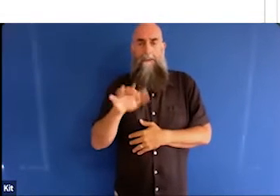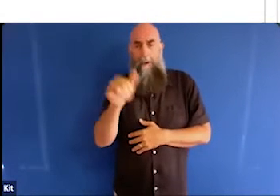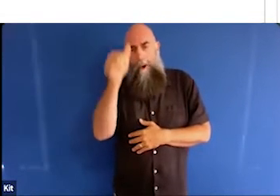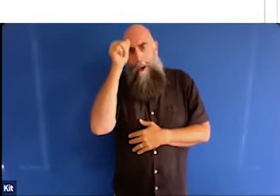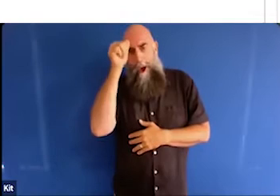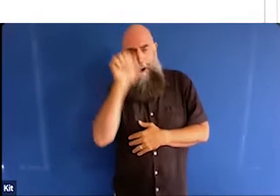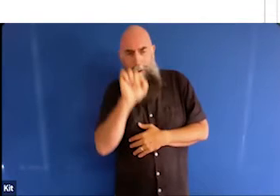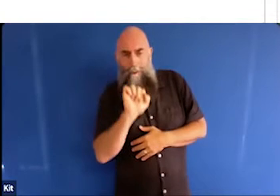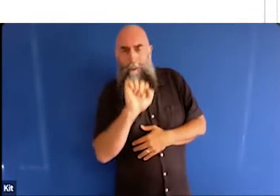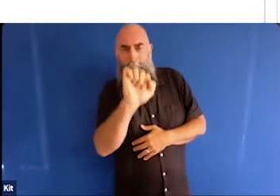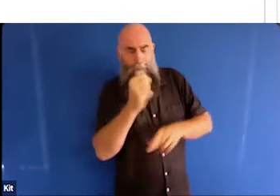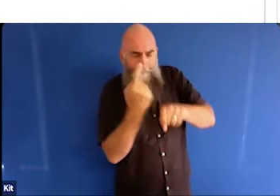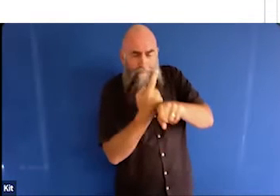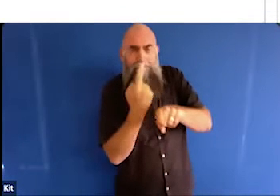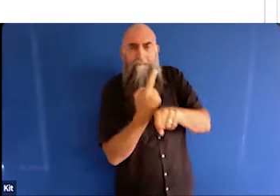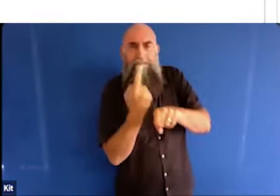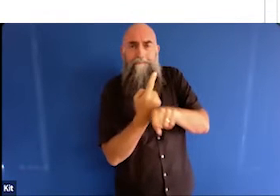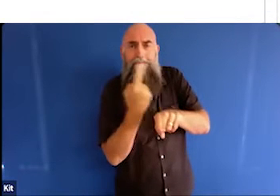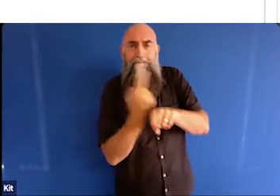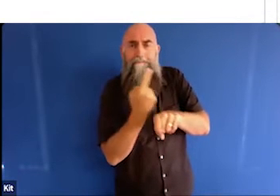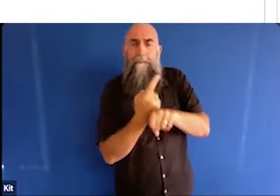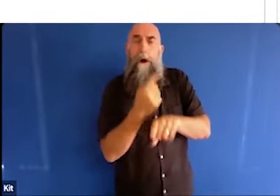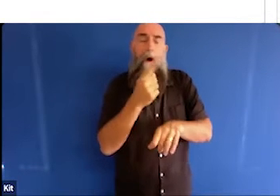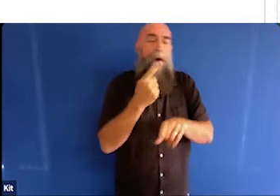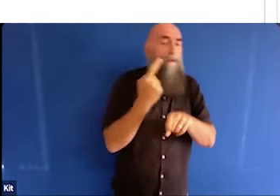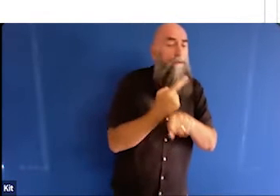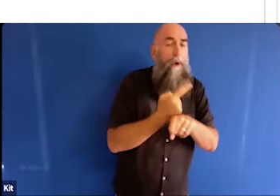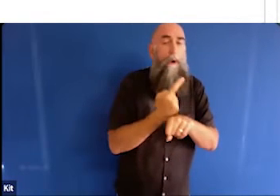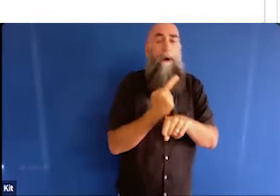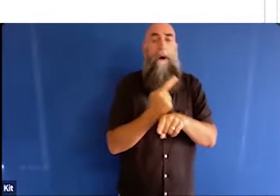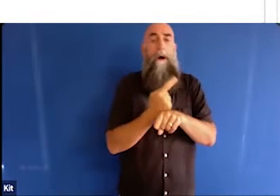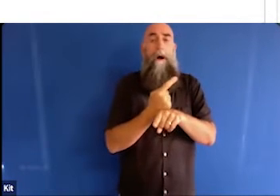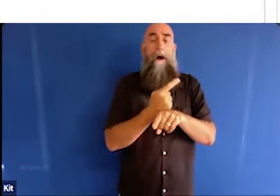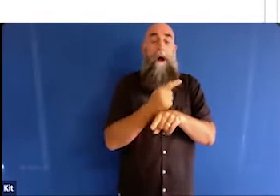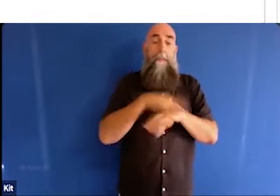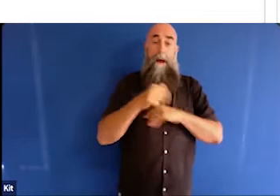Talking about your project in the third person drives people nuts. Also,